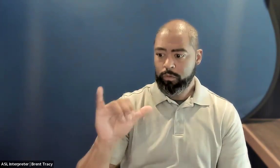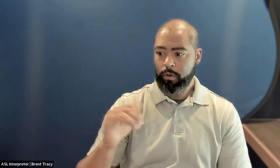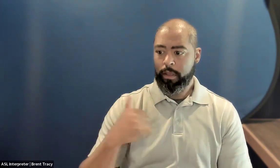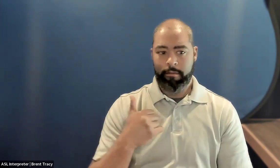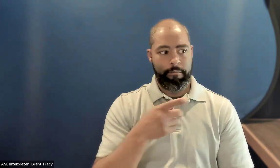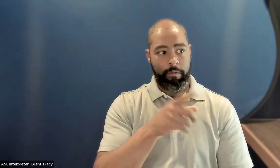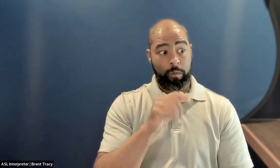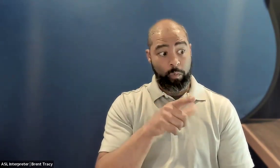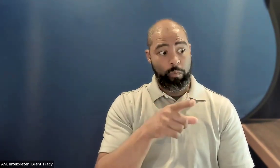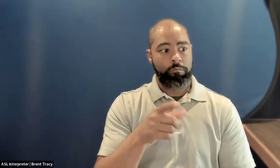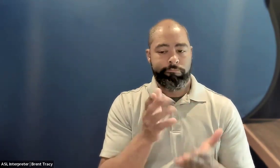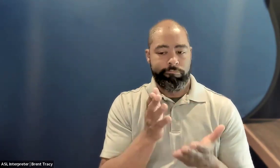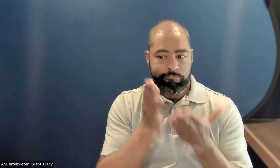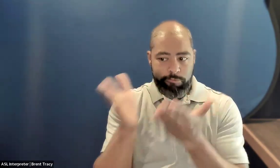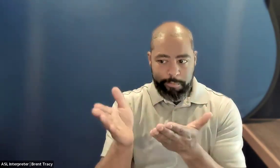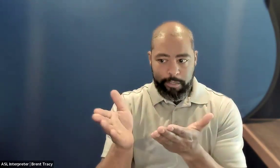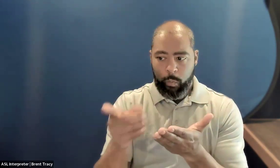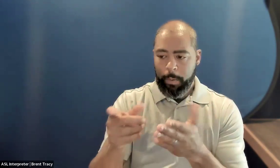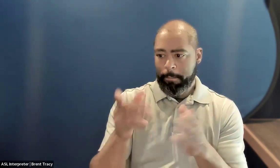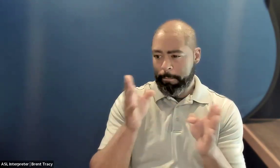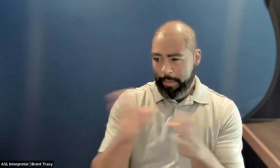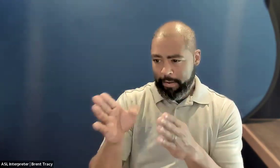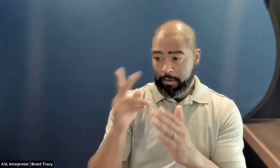temperature projection percentile.